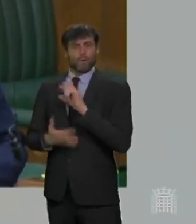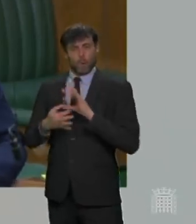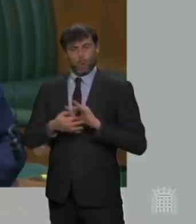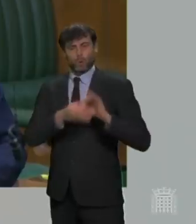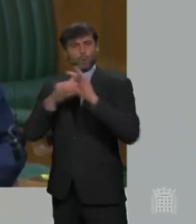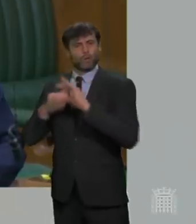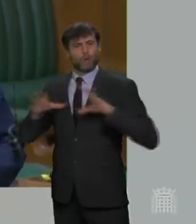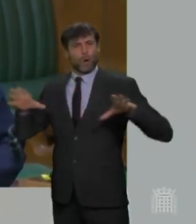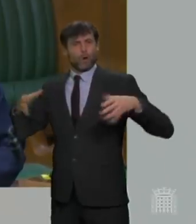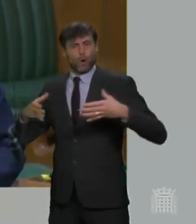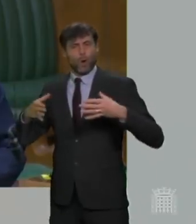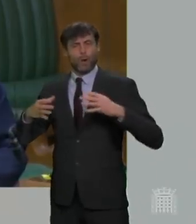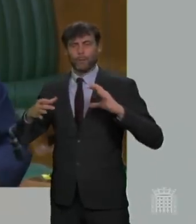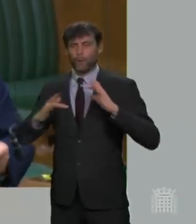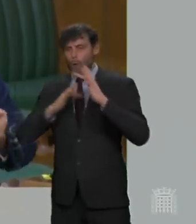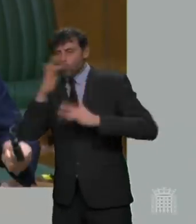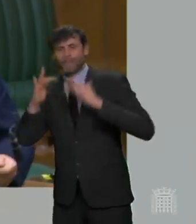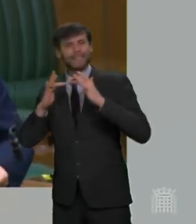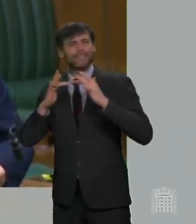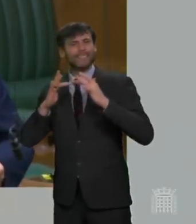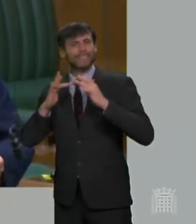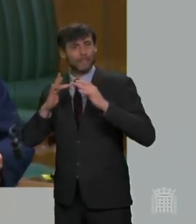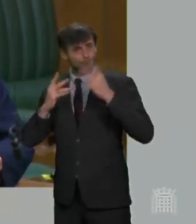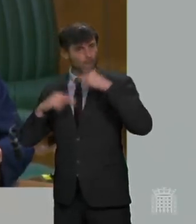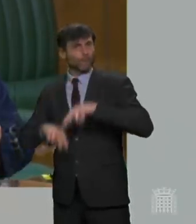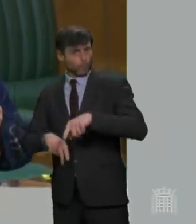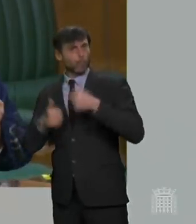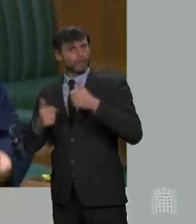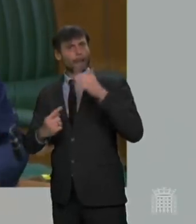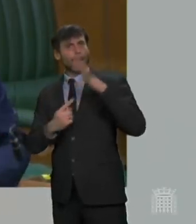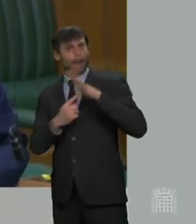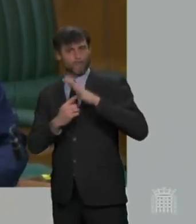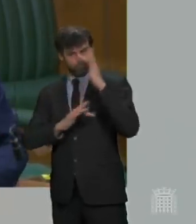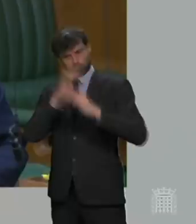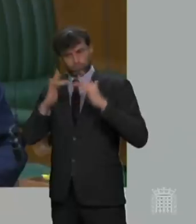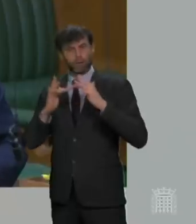to connect the whole of the UK, but in West Dorset, we have single-track railway lines.